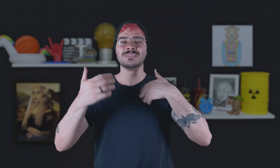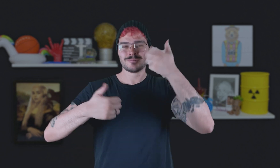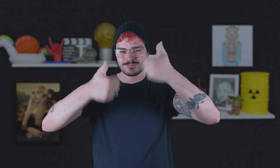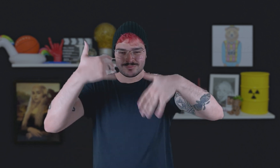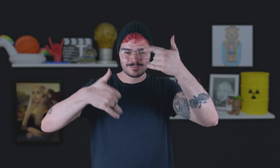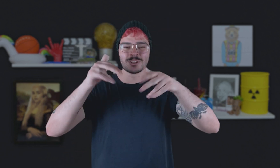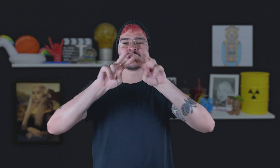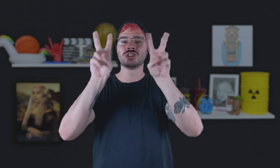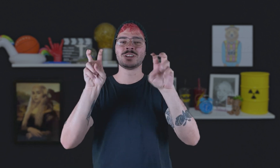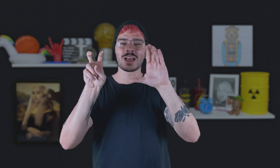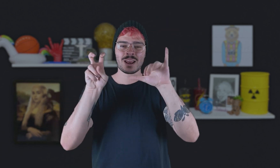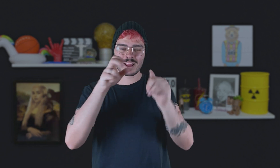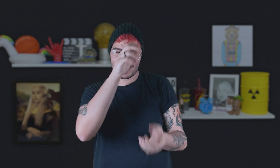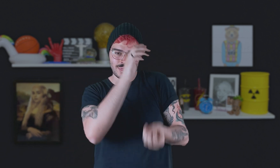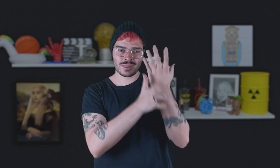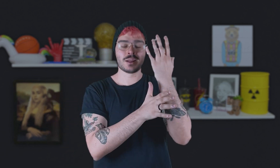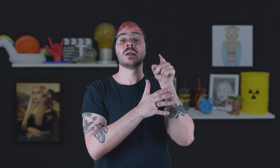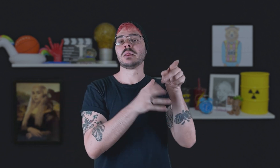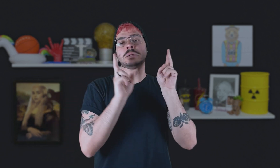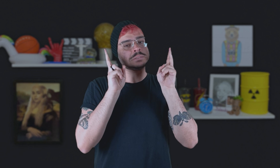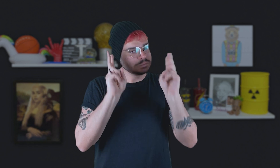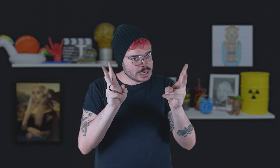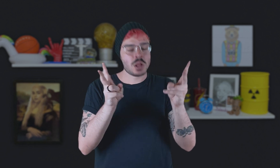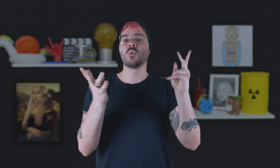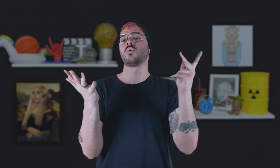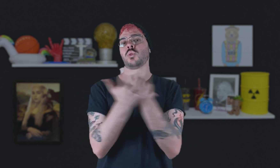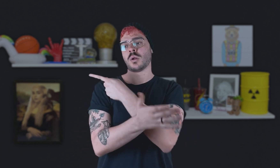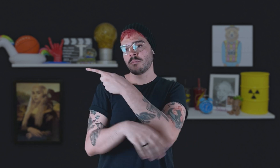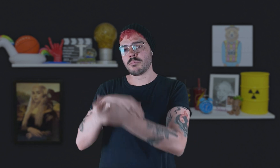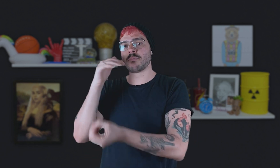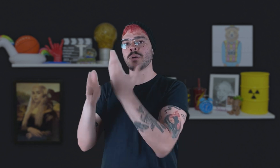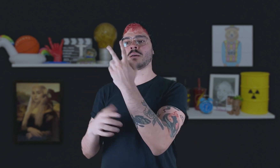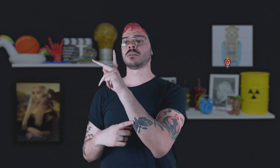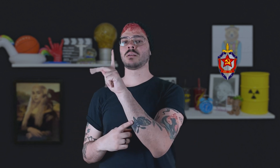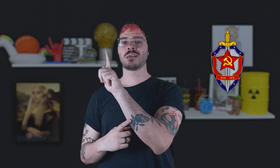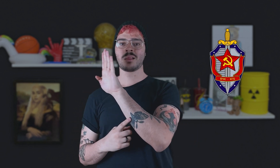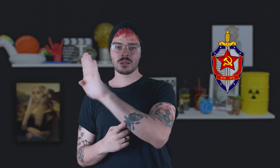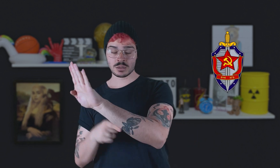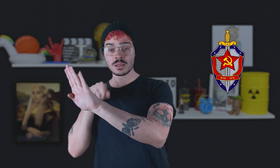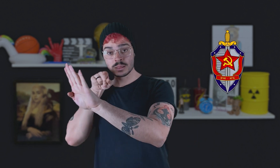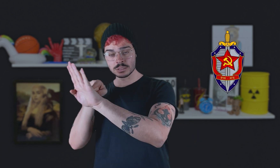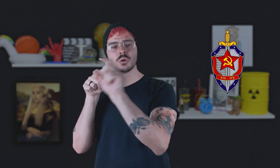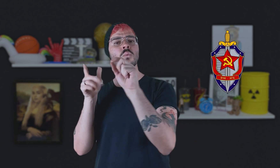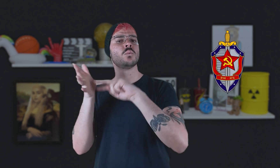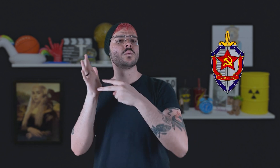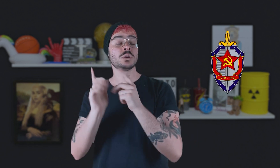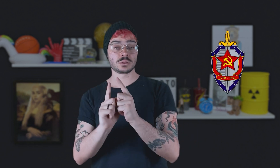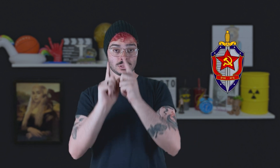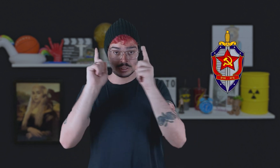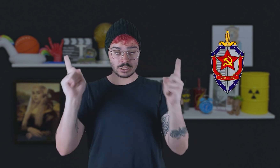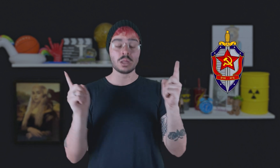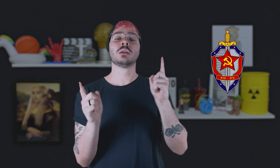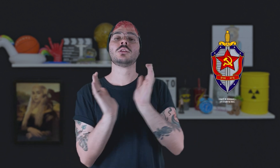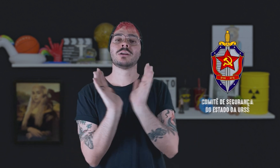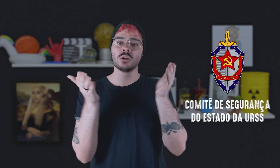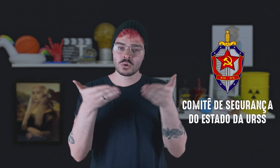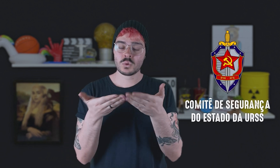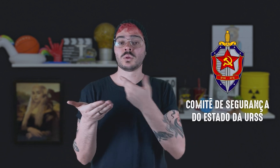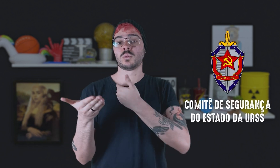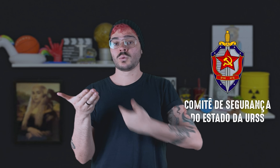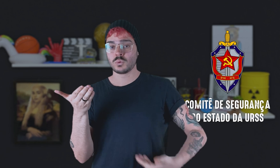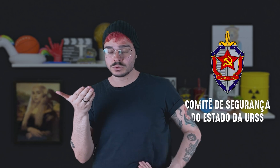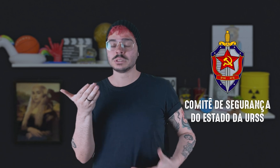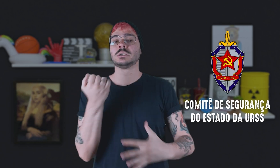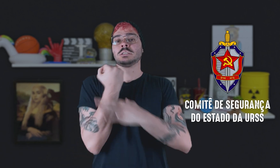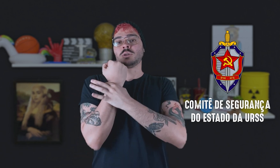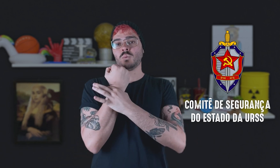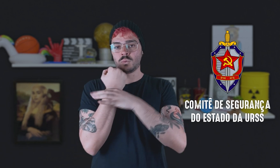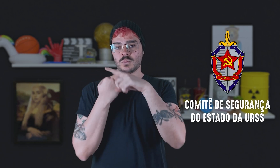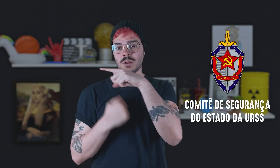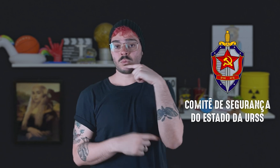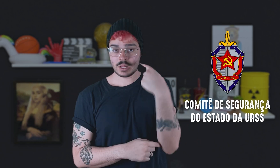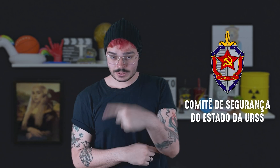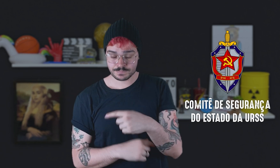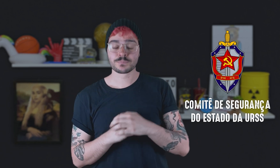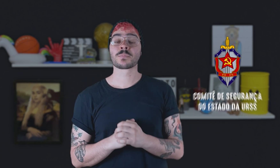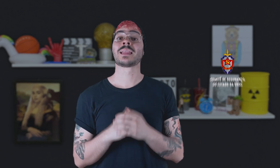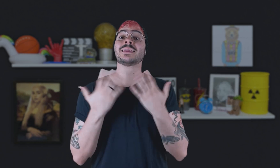The same thing happened with KGB, “Committee of State Security of the USSR”,